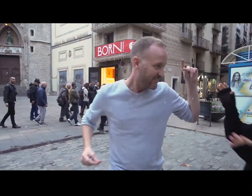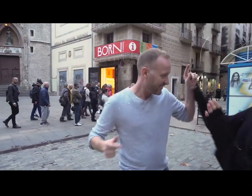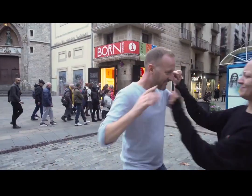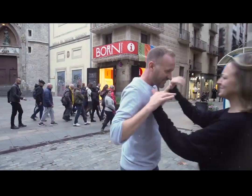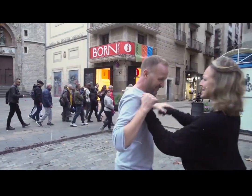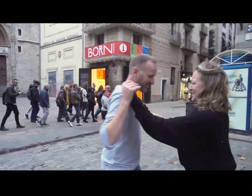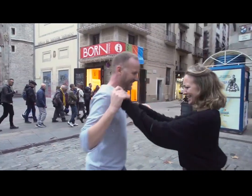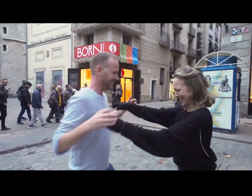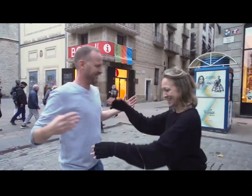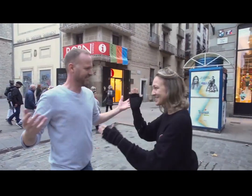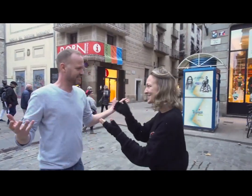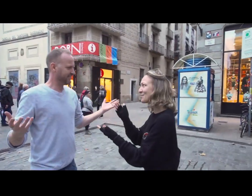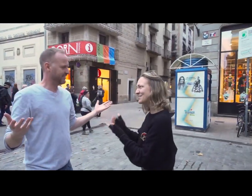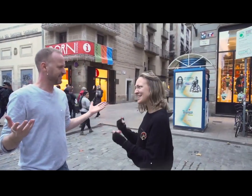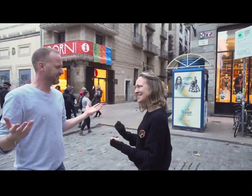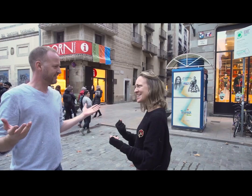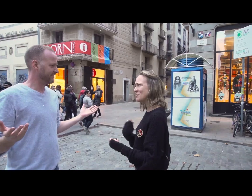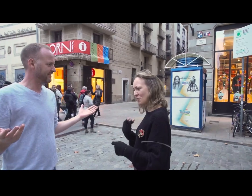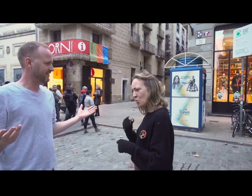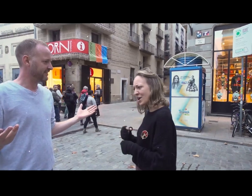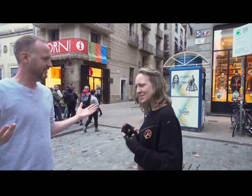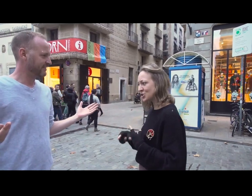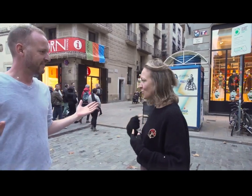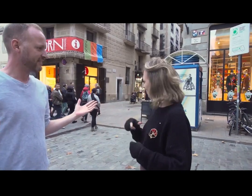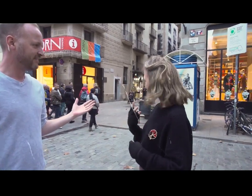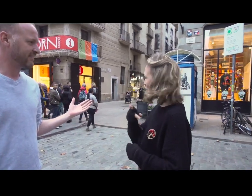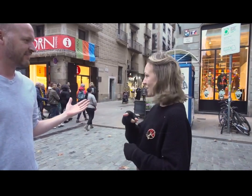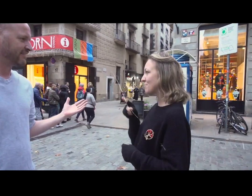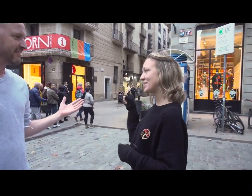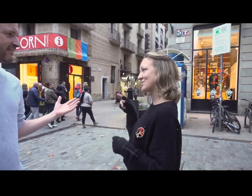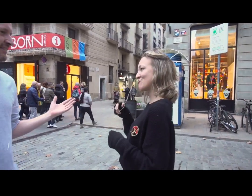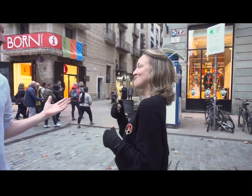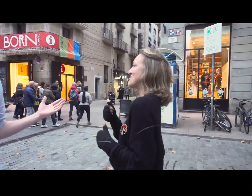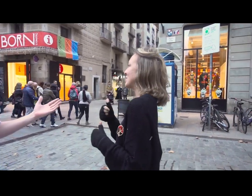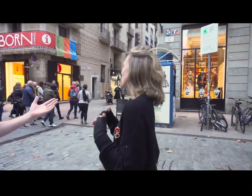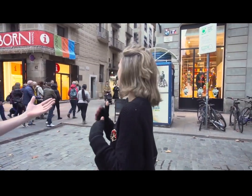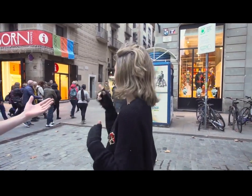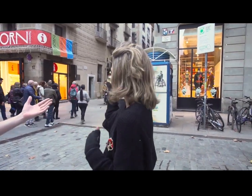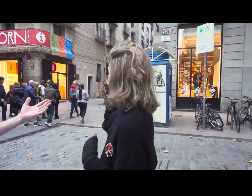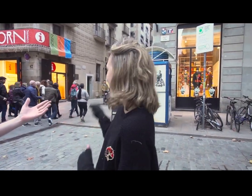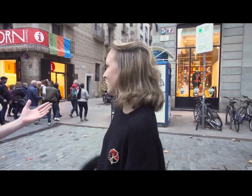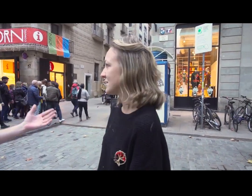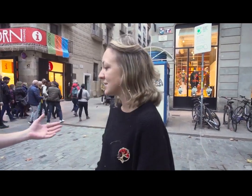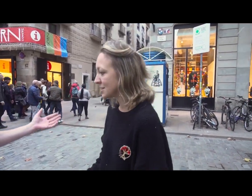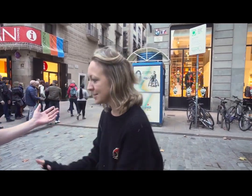Hey stop dancing, we have work to do! I want to show them this really cool street right here...